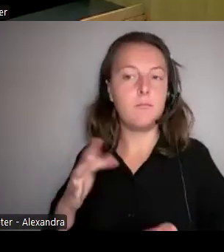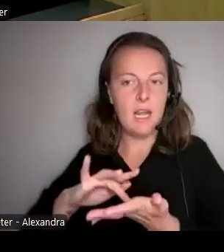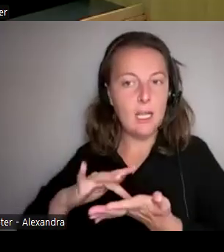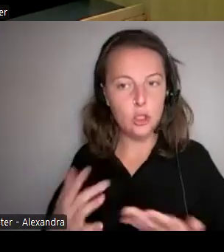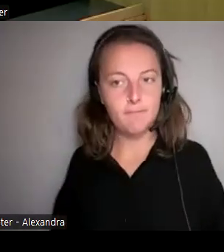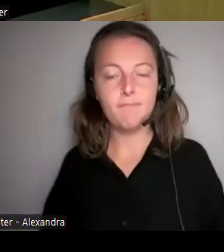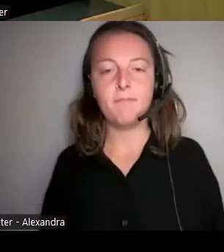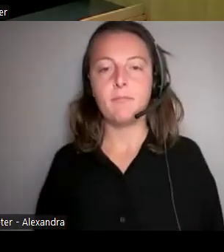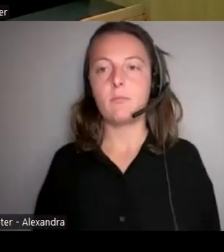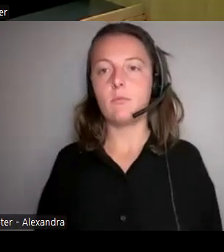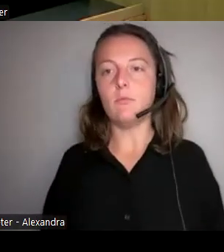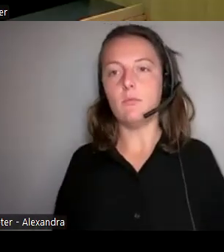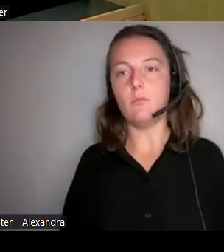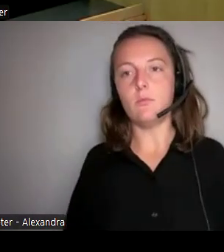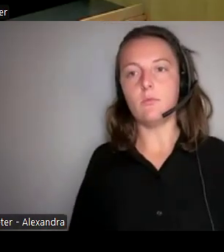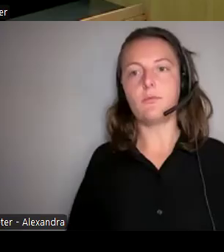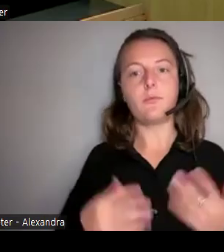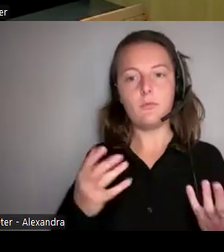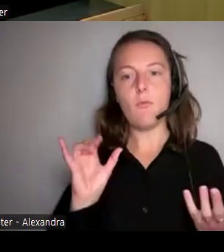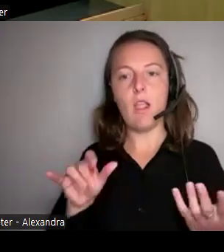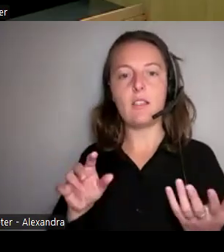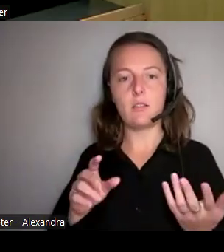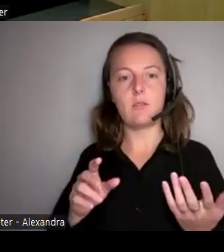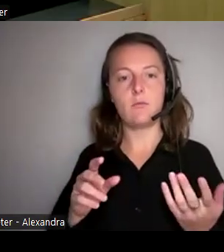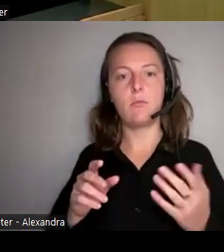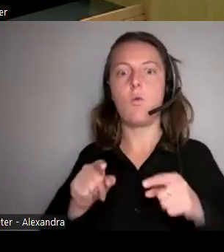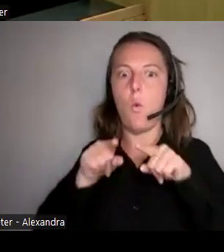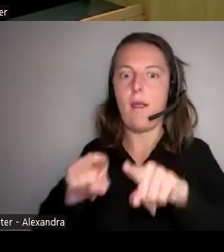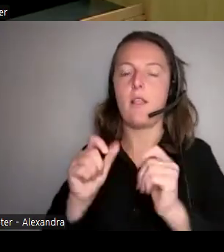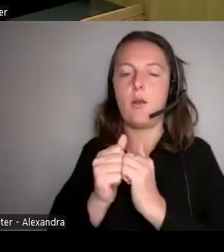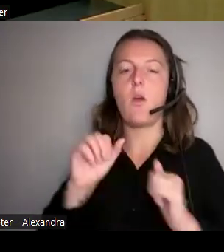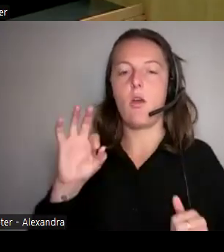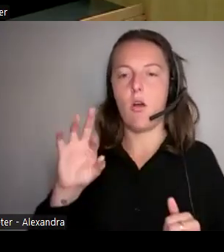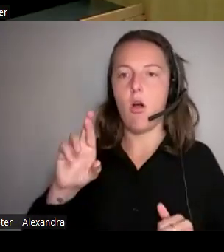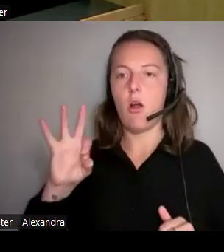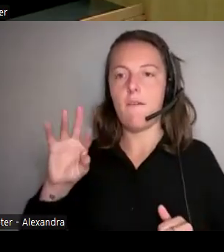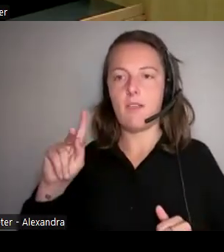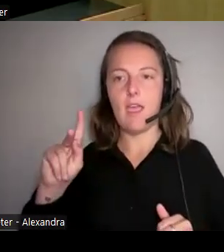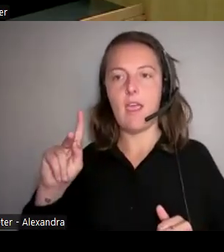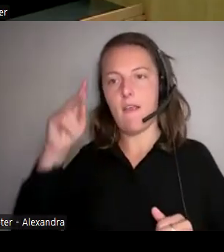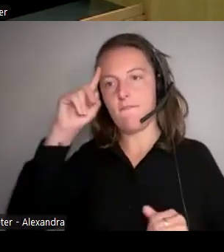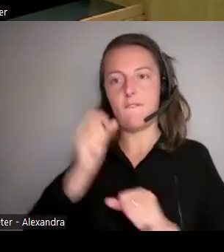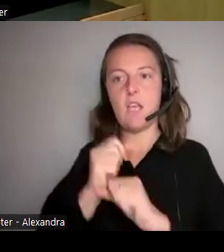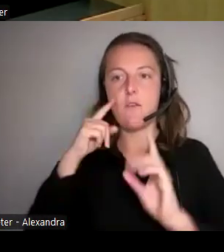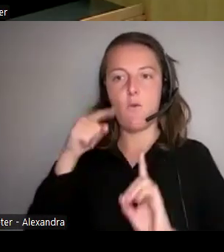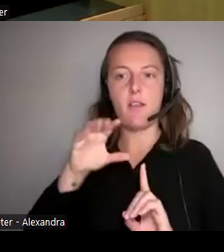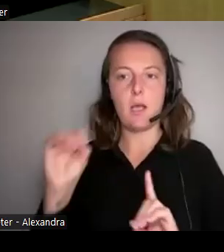um medication, which is way in line with RFK's um vision for this kind of thing. So um I'm going to